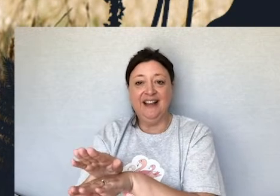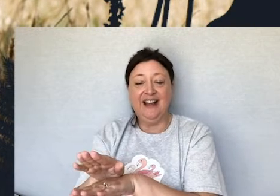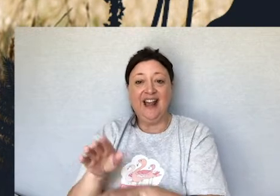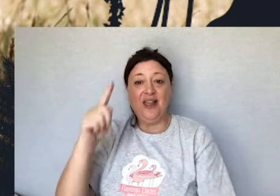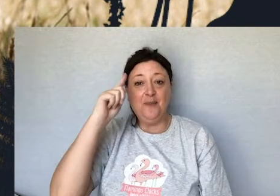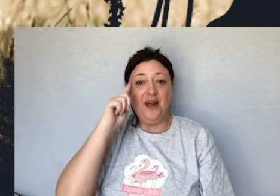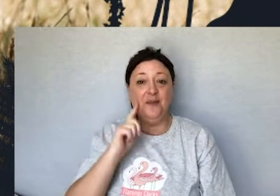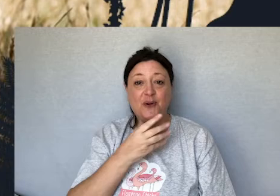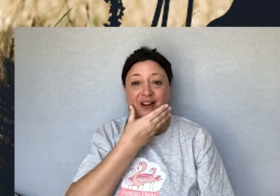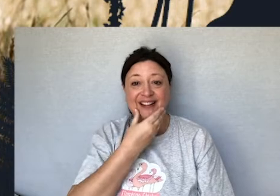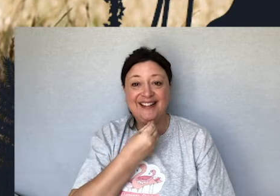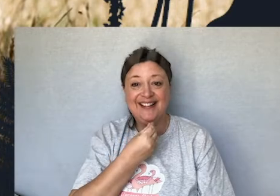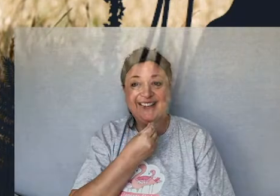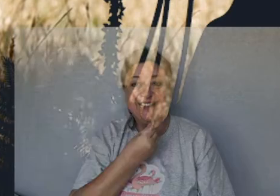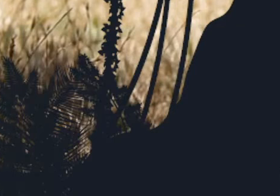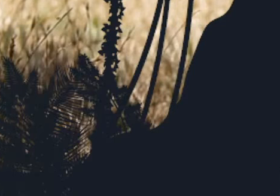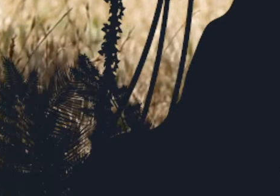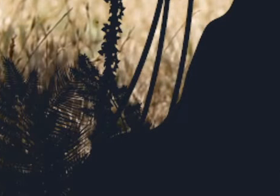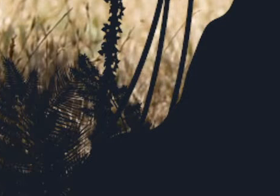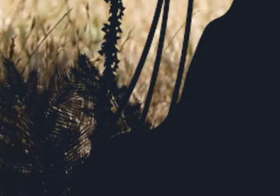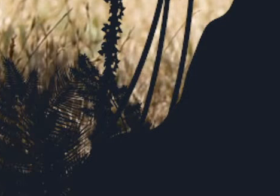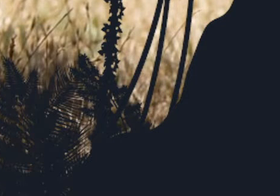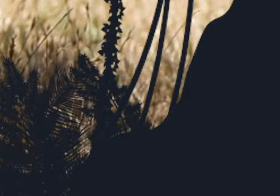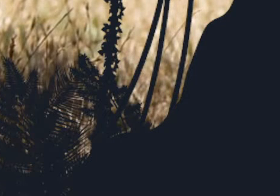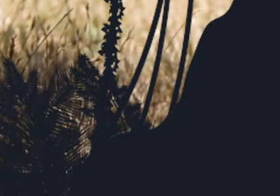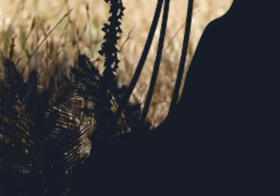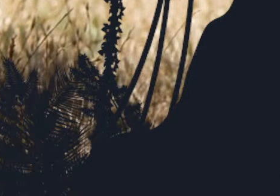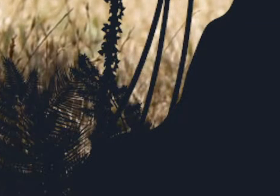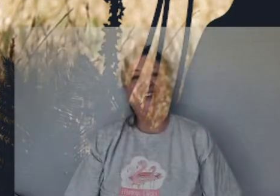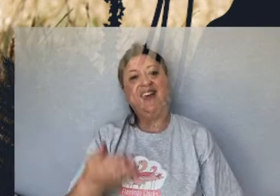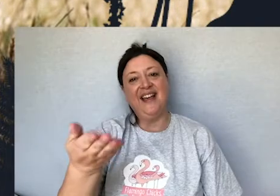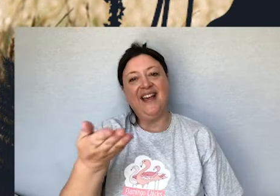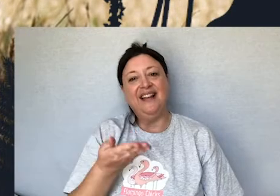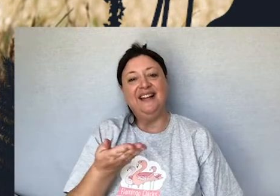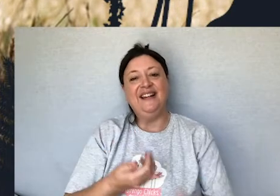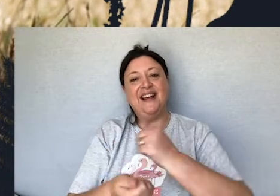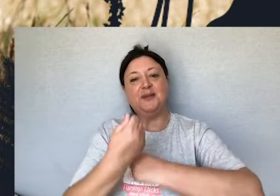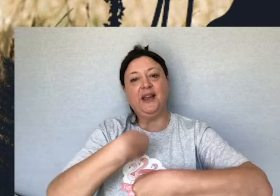does human beings! Can you believe that? Loads of kangaroos hopping around. Let's